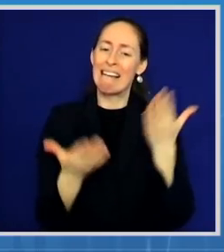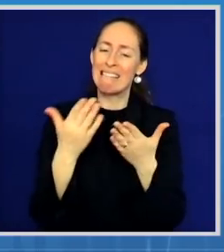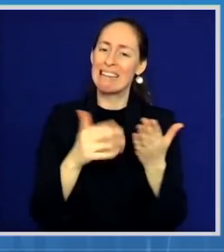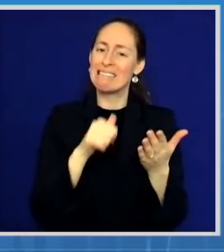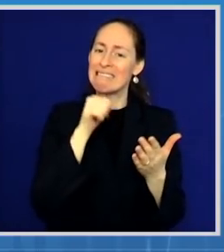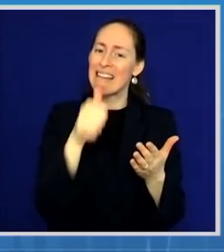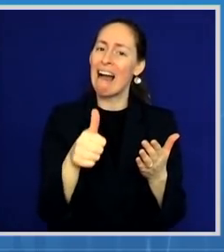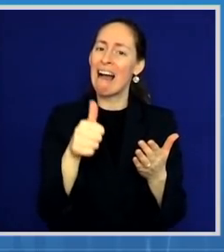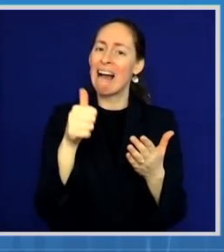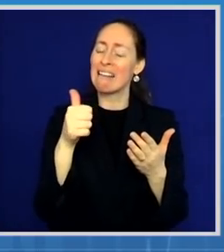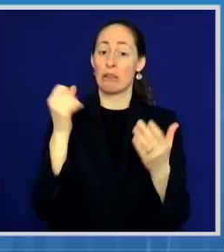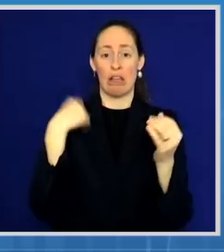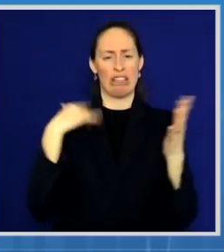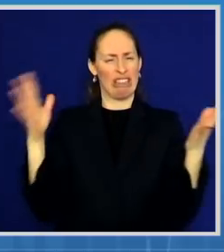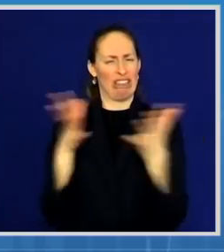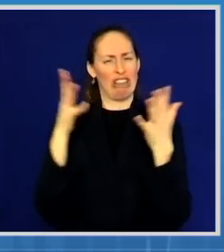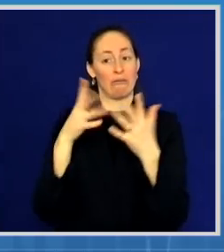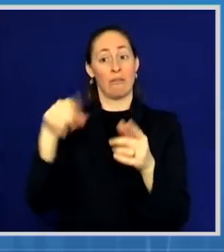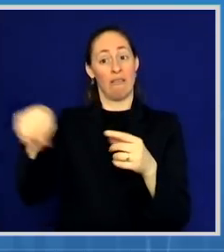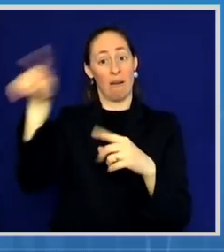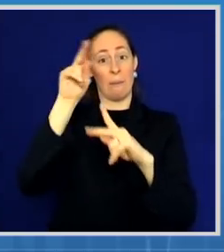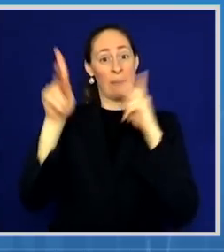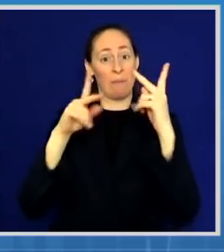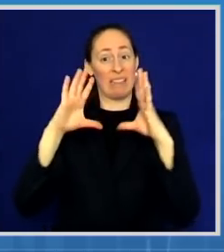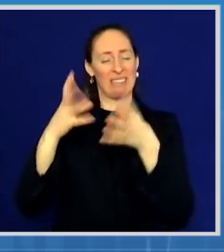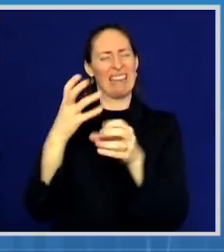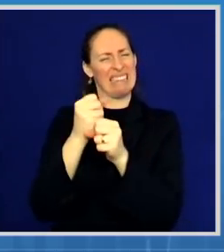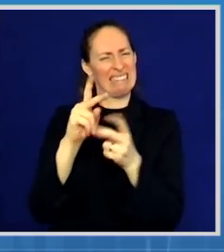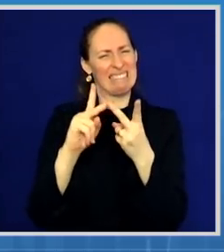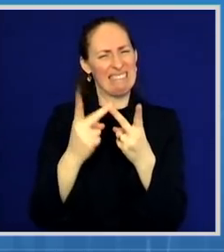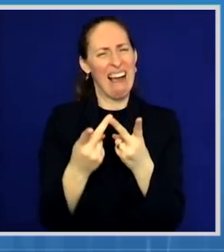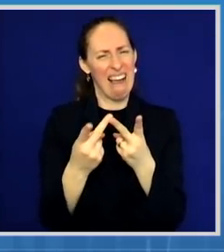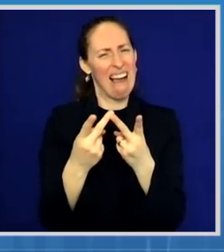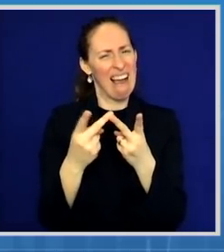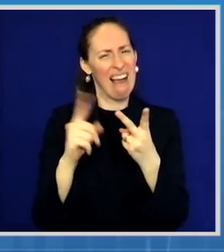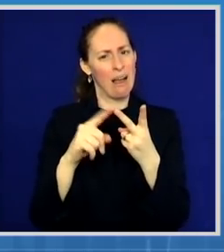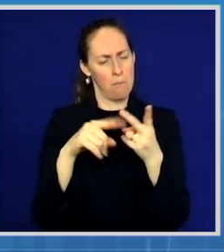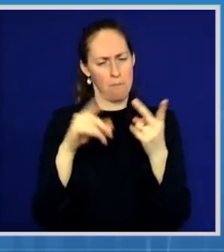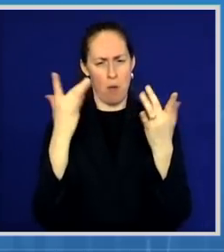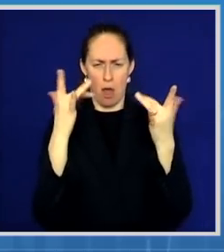So very quickly, let's look at some of the data that backs up this clinical. Next slide.